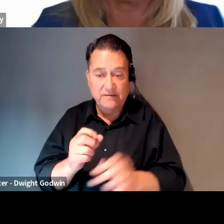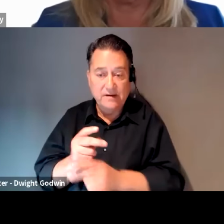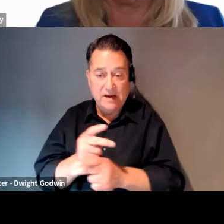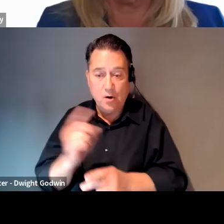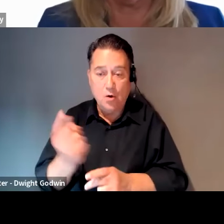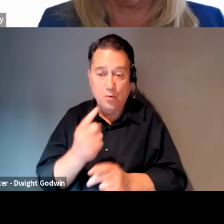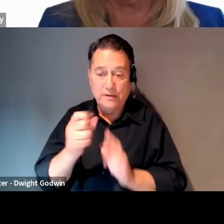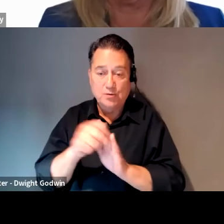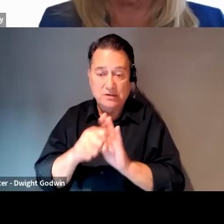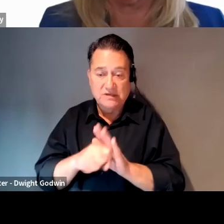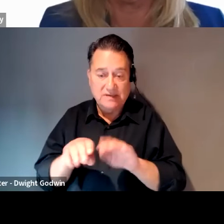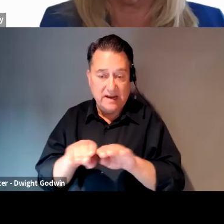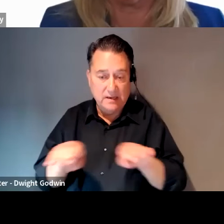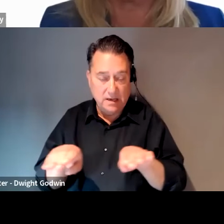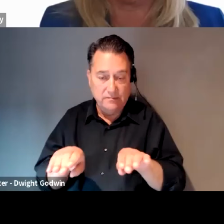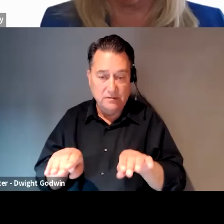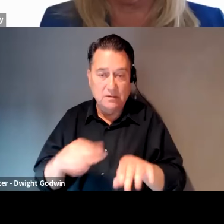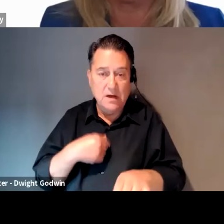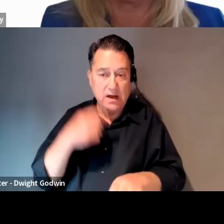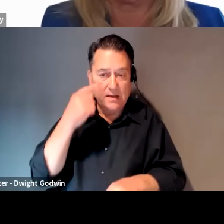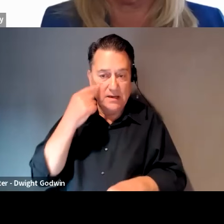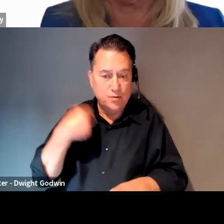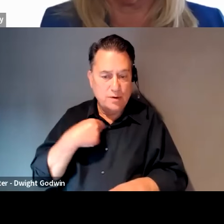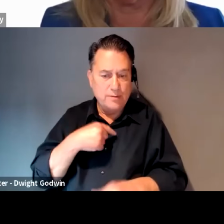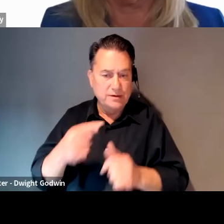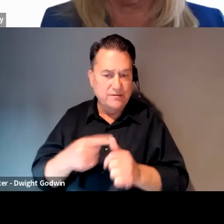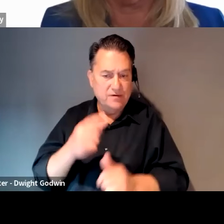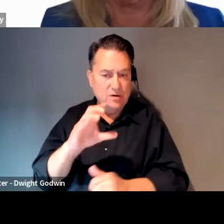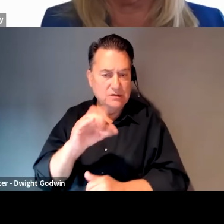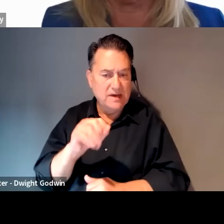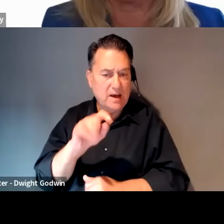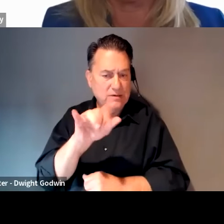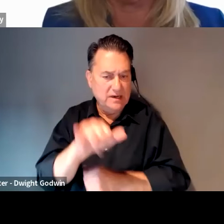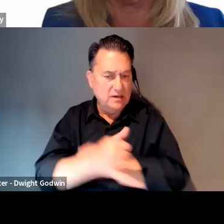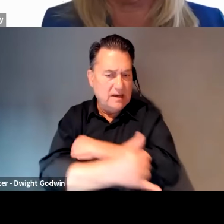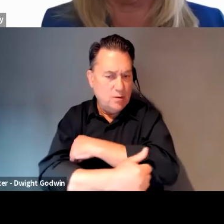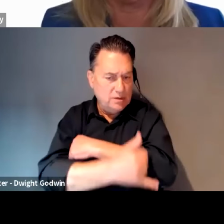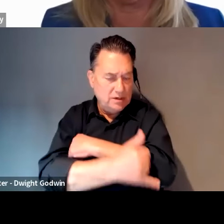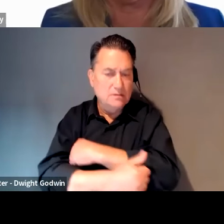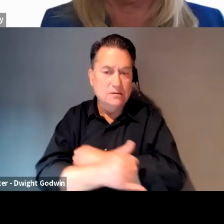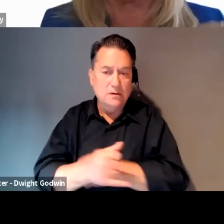We were the, I believe, the first county that went to the academy together.